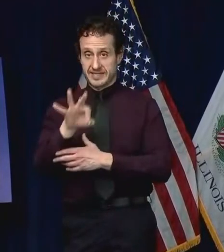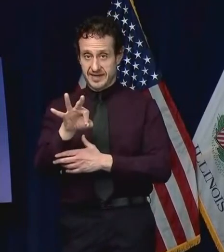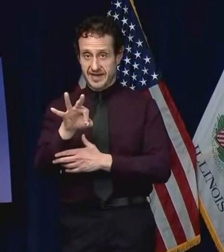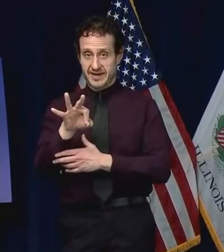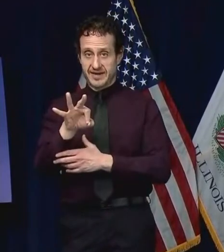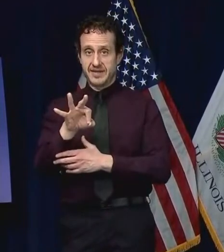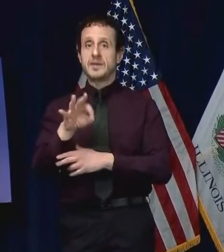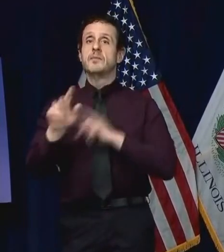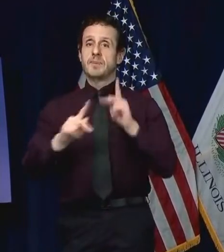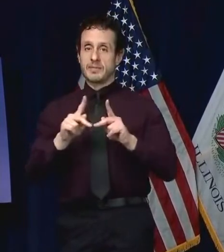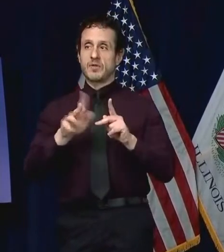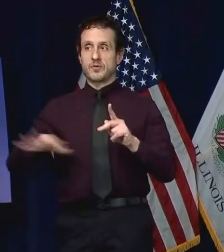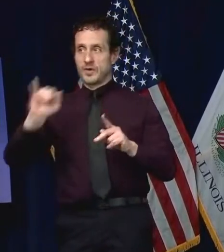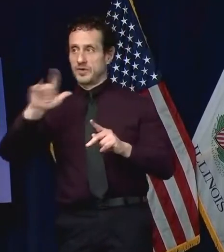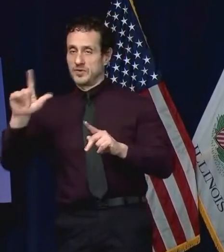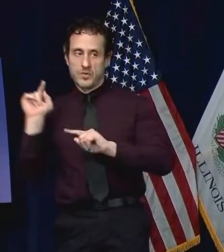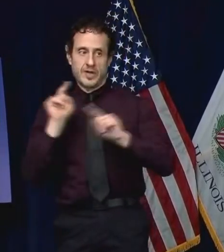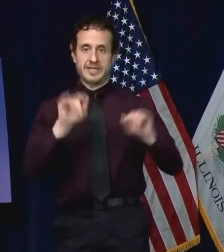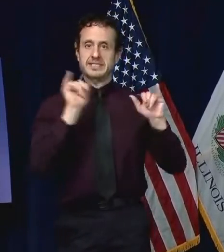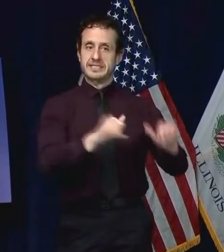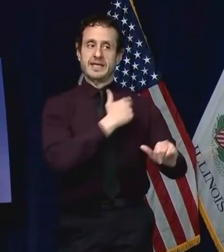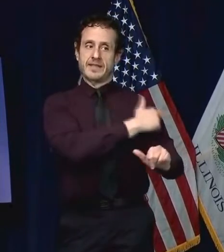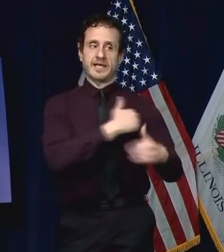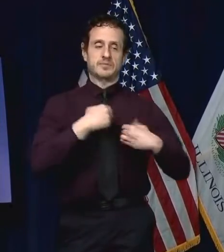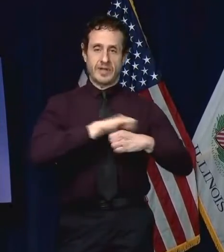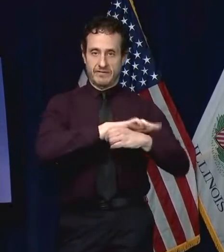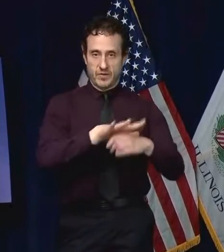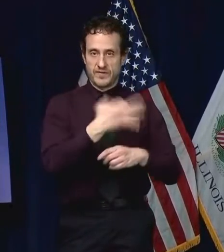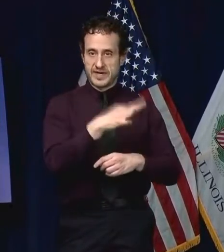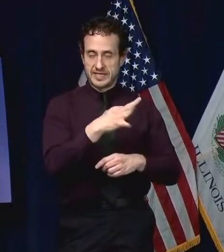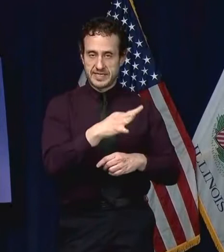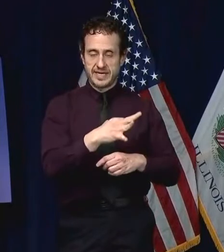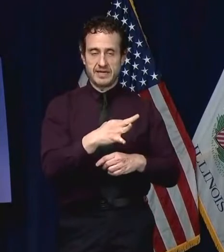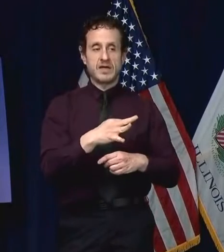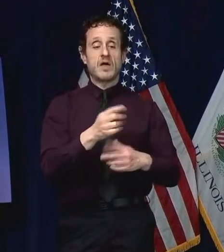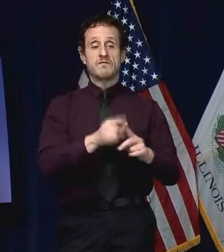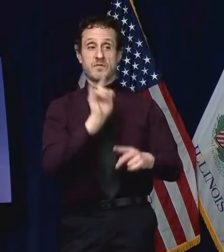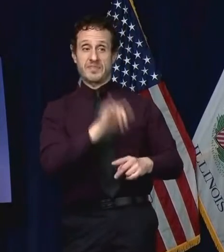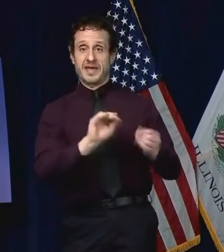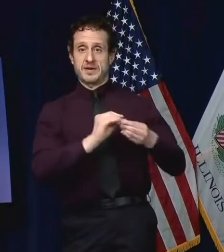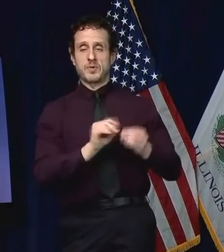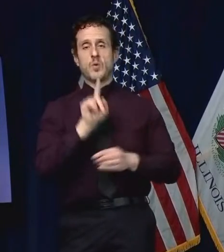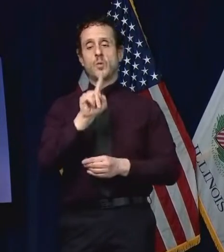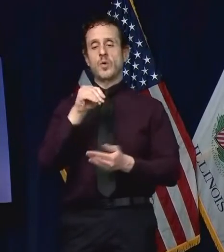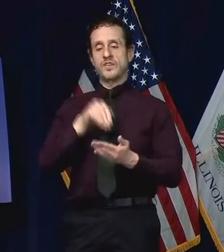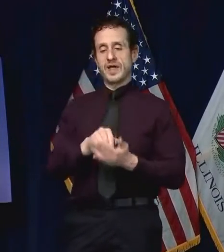four thousand five hundred ninety-nine illinoisans in the hospital with